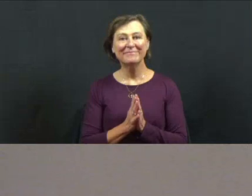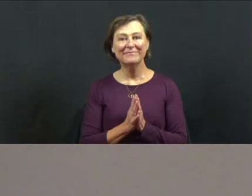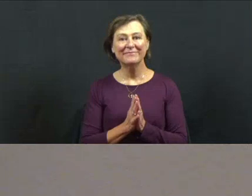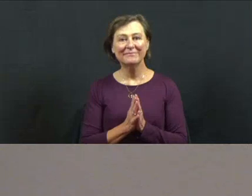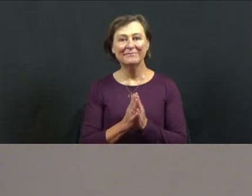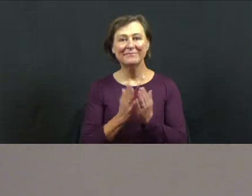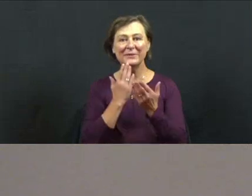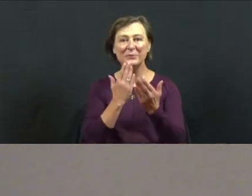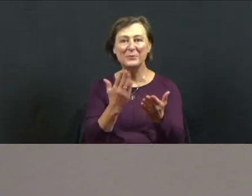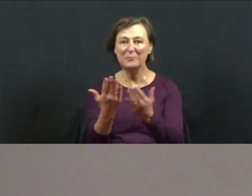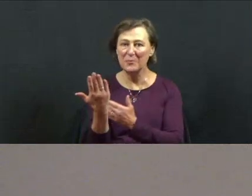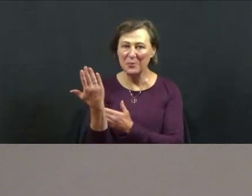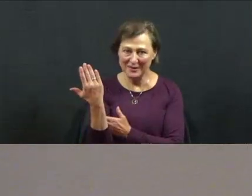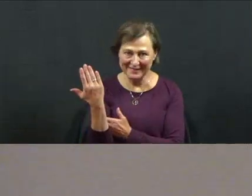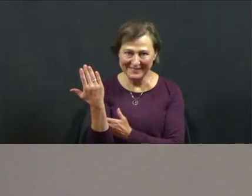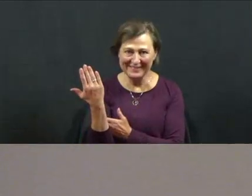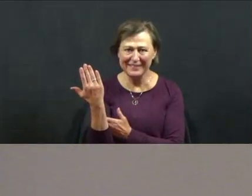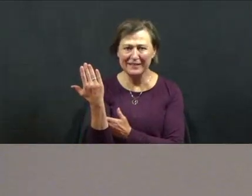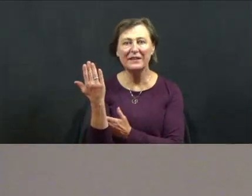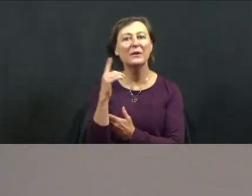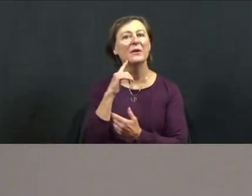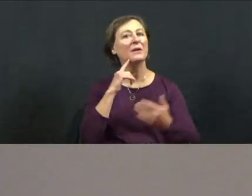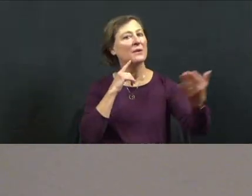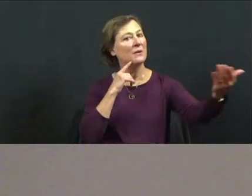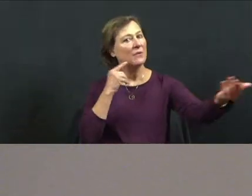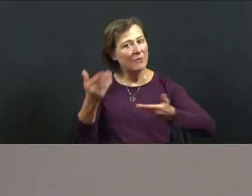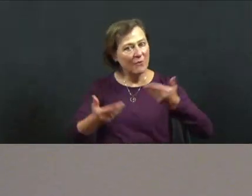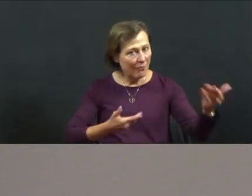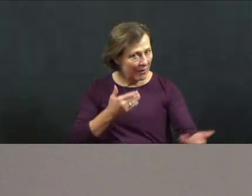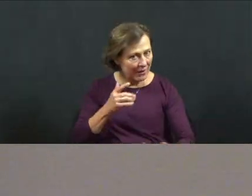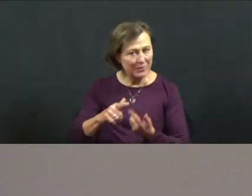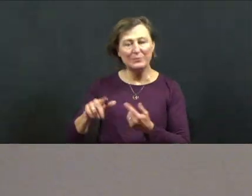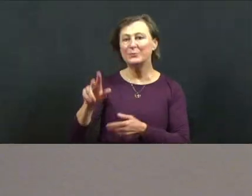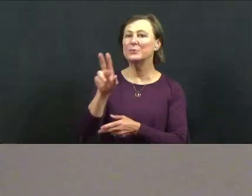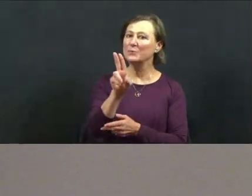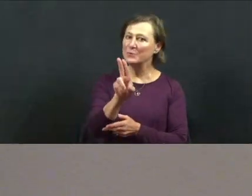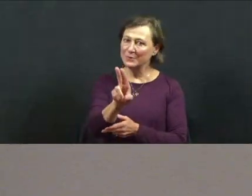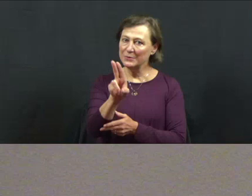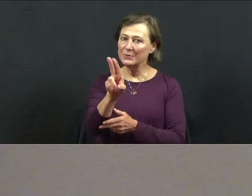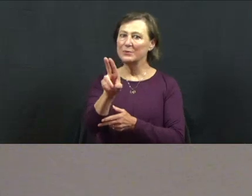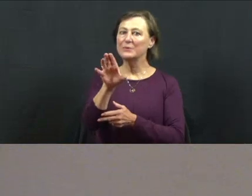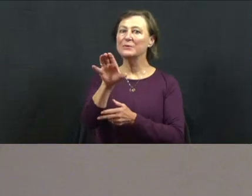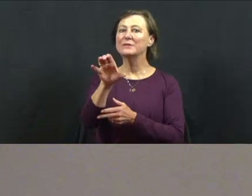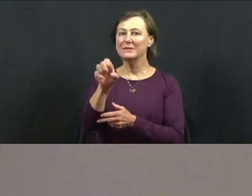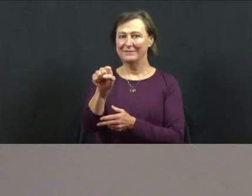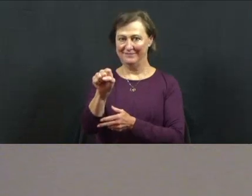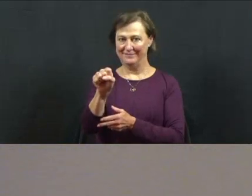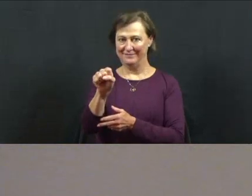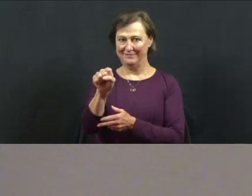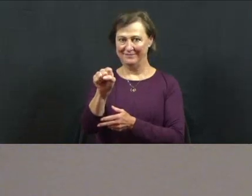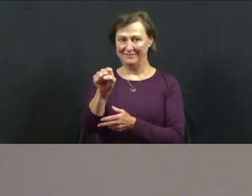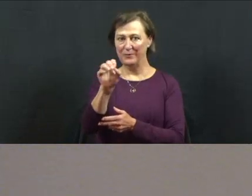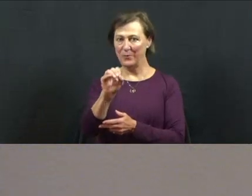Good morning, and welcome to the Unitarian Universalist Congregation of Salem, Oregon.